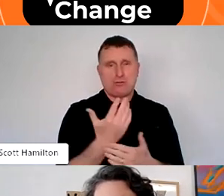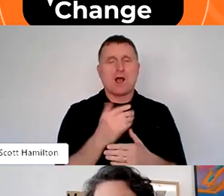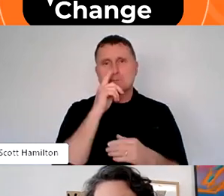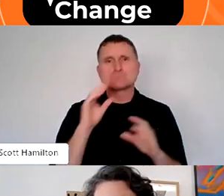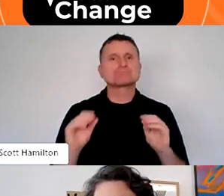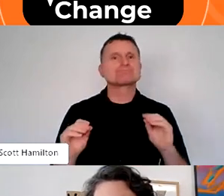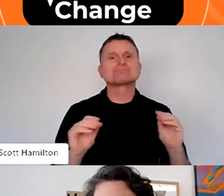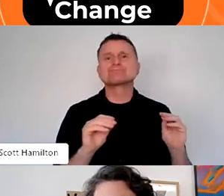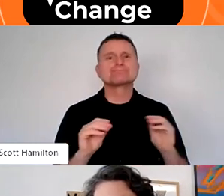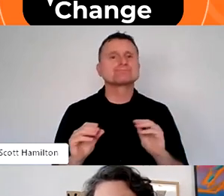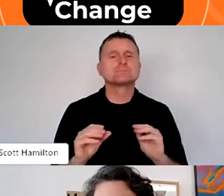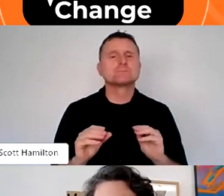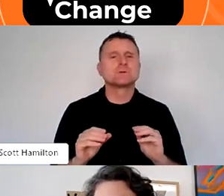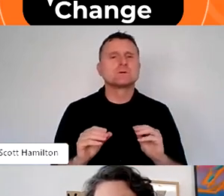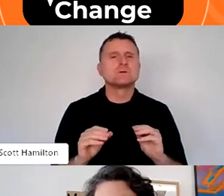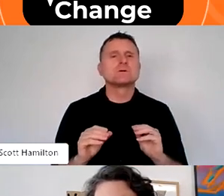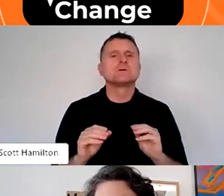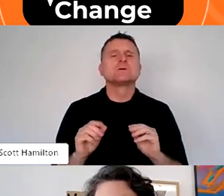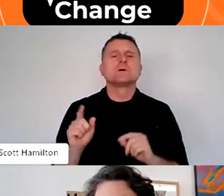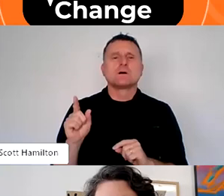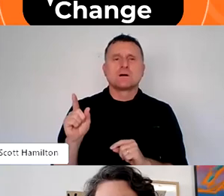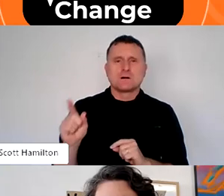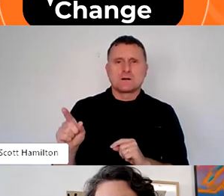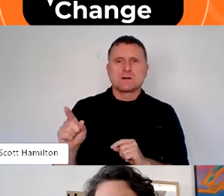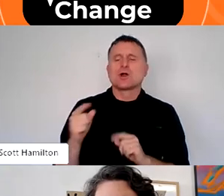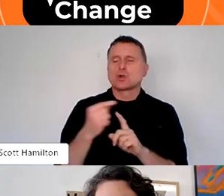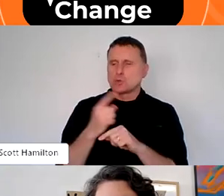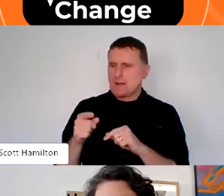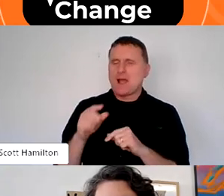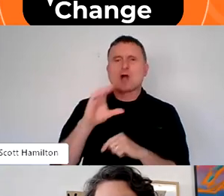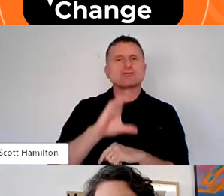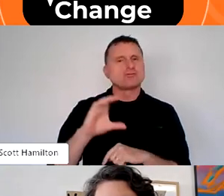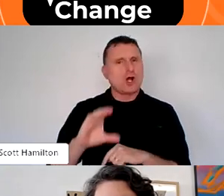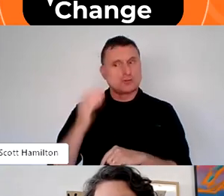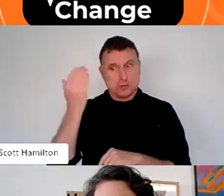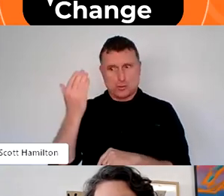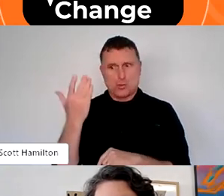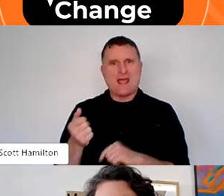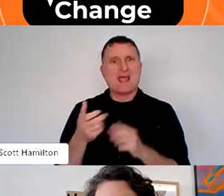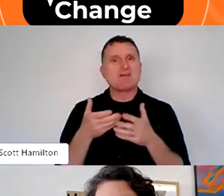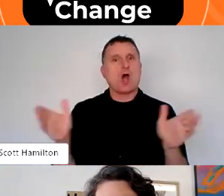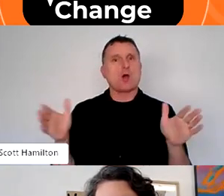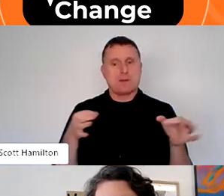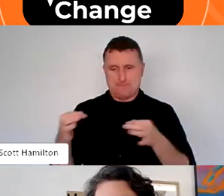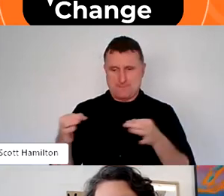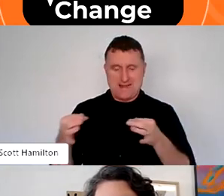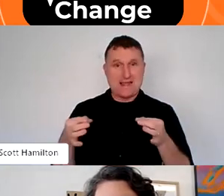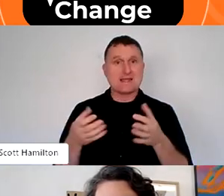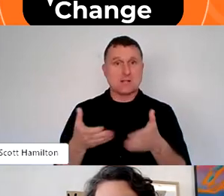John, down in Christchurch there's been quite a bit of open plans built, right? Yeah, absolutely. And we've finished, we're now two